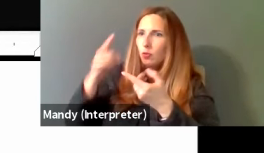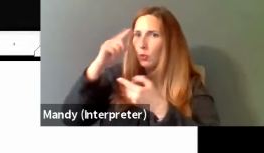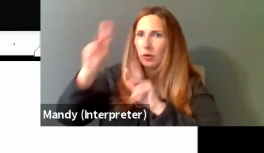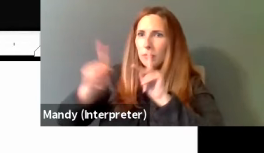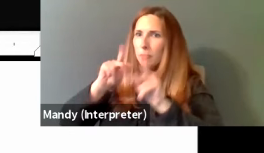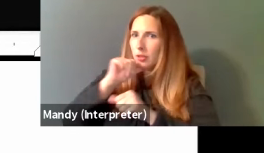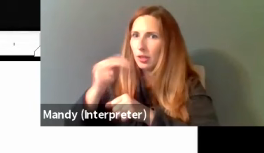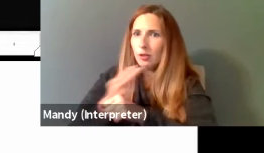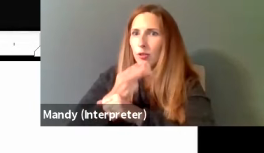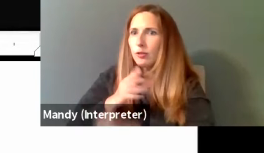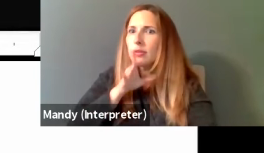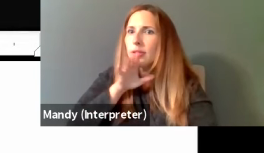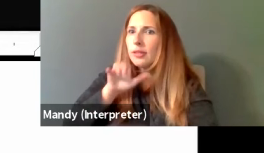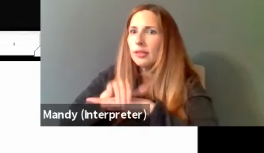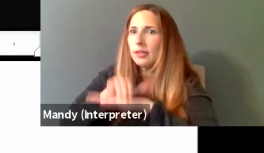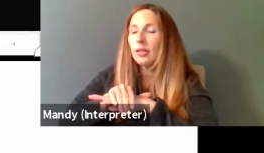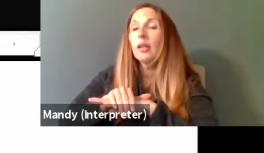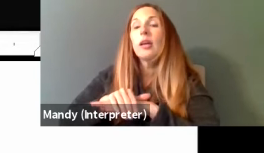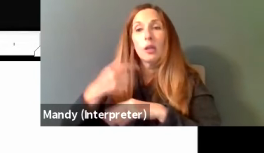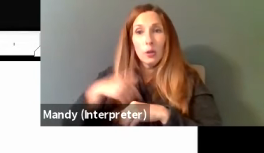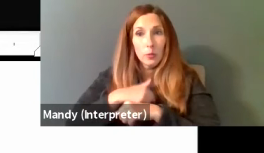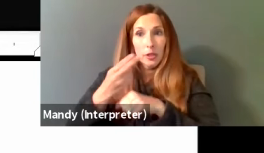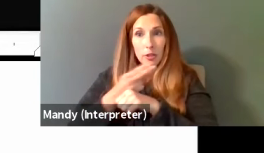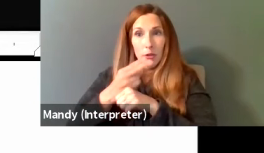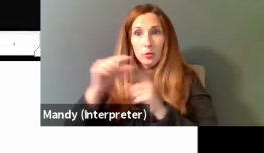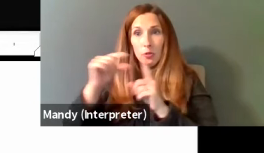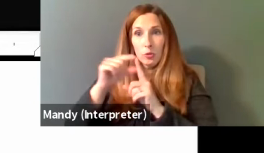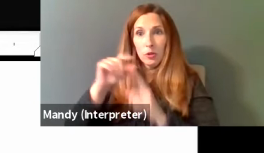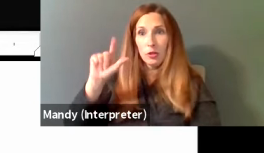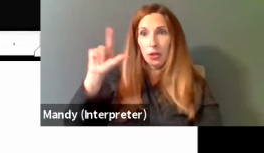You're going to hear the word LEP limited English proficient